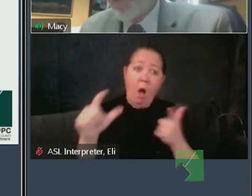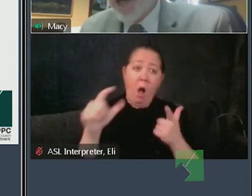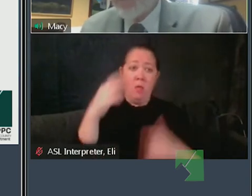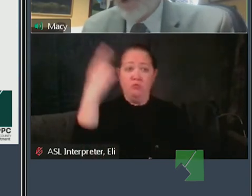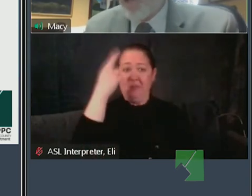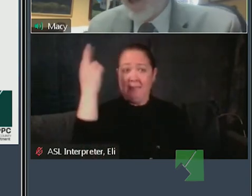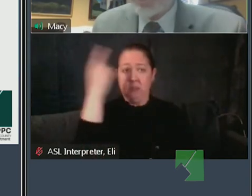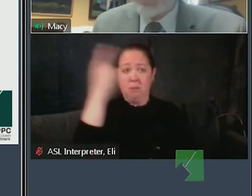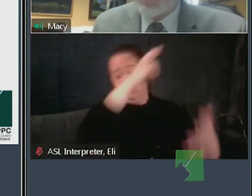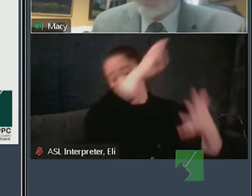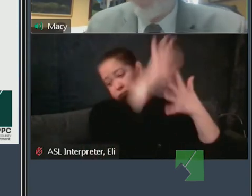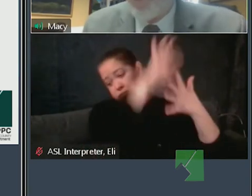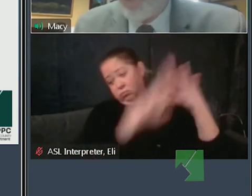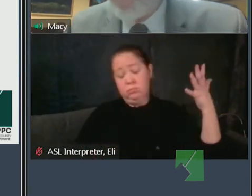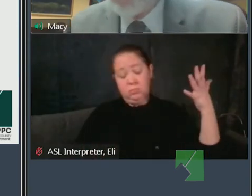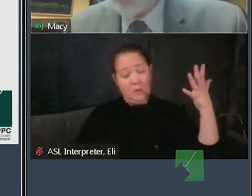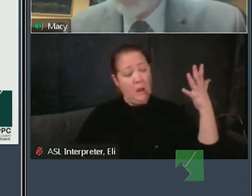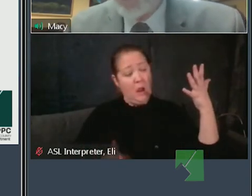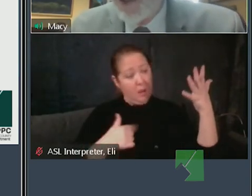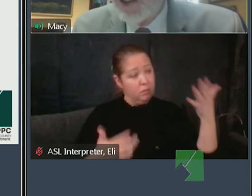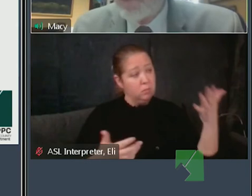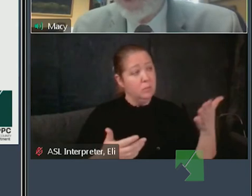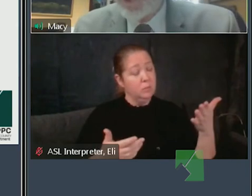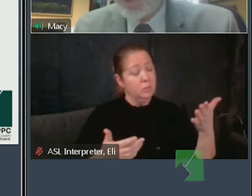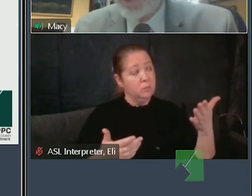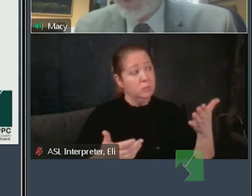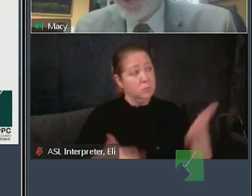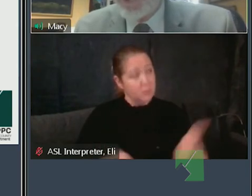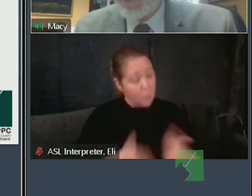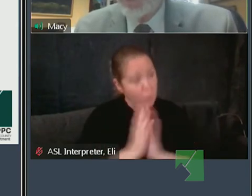I respect your request that this board instructed the County